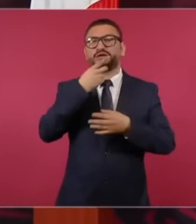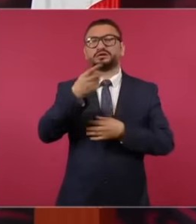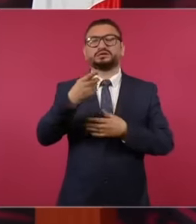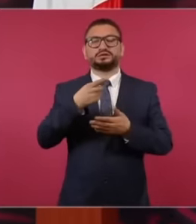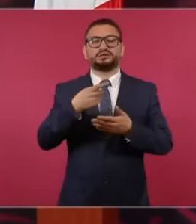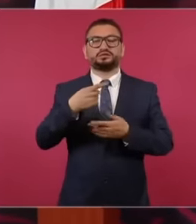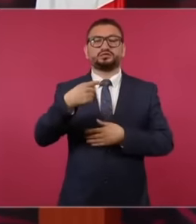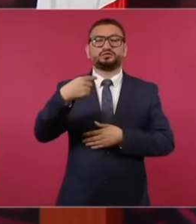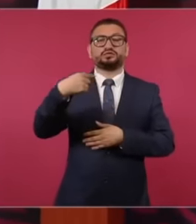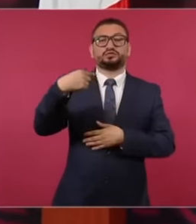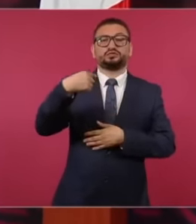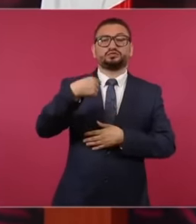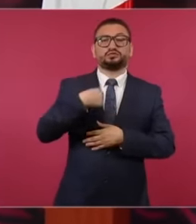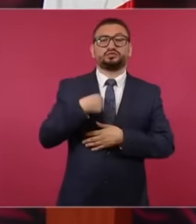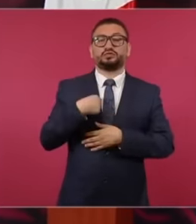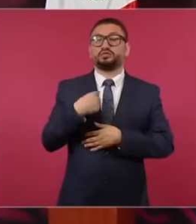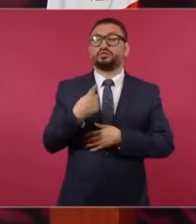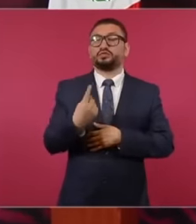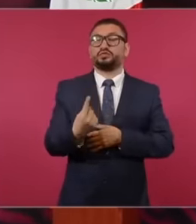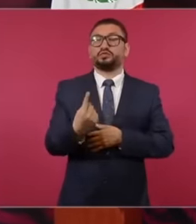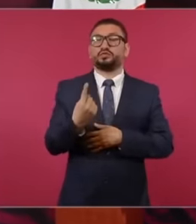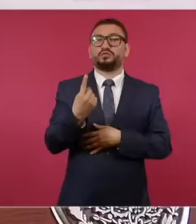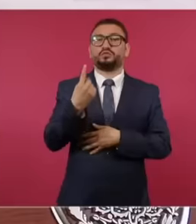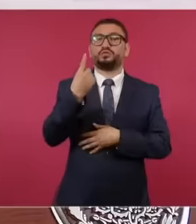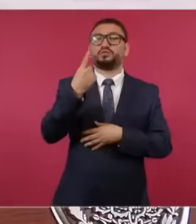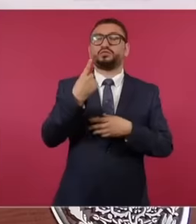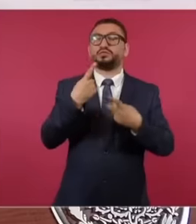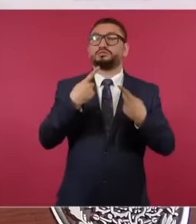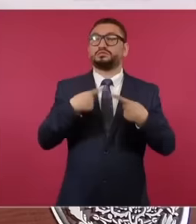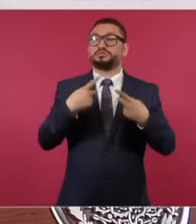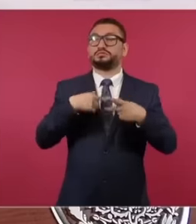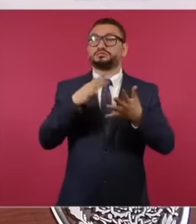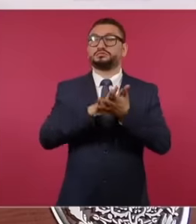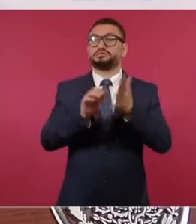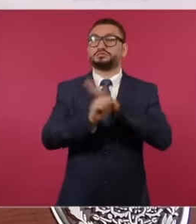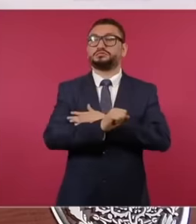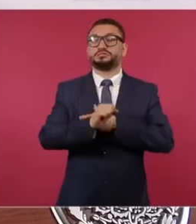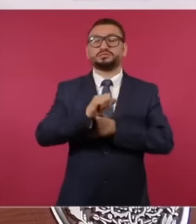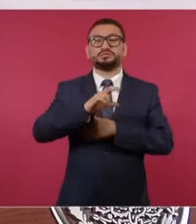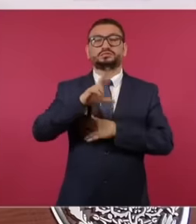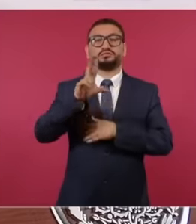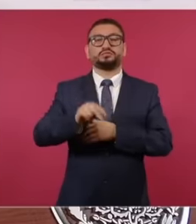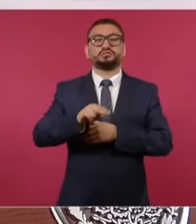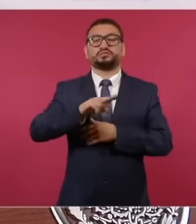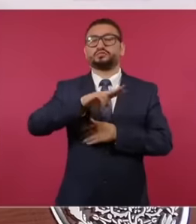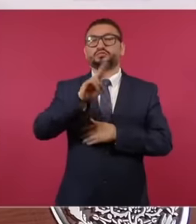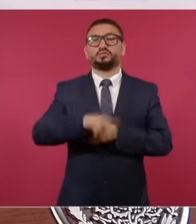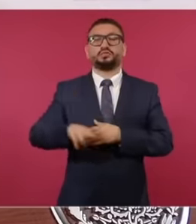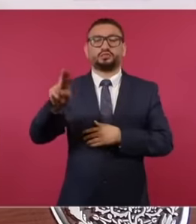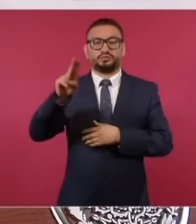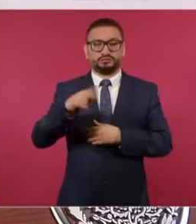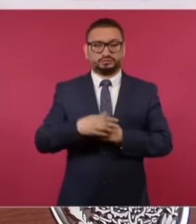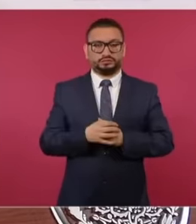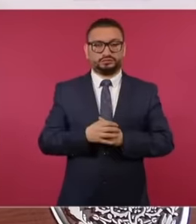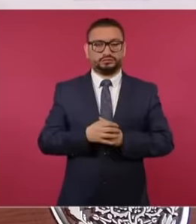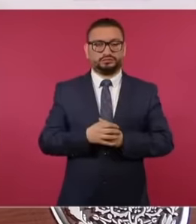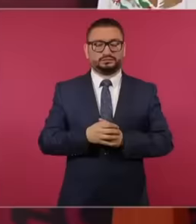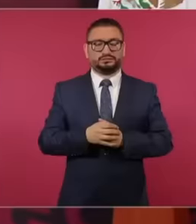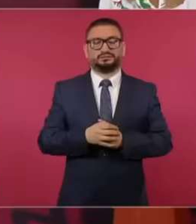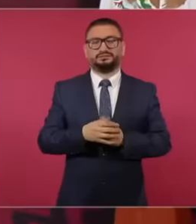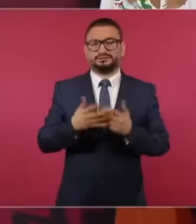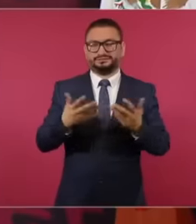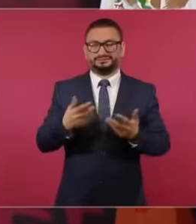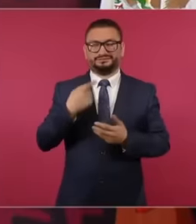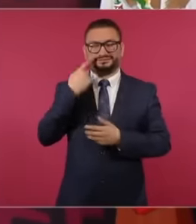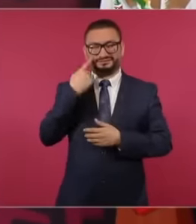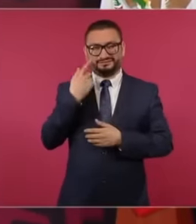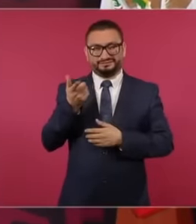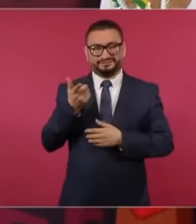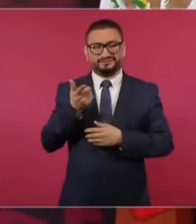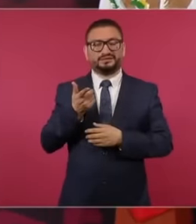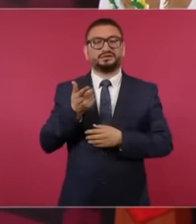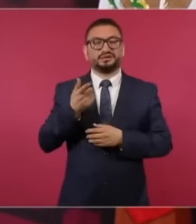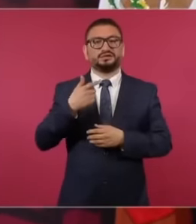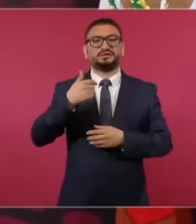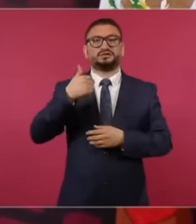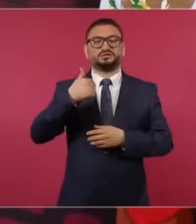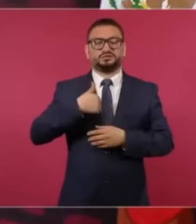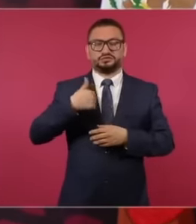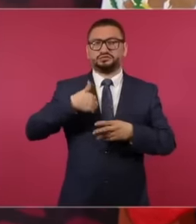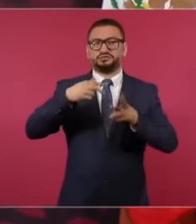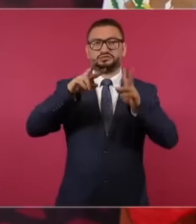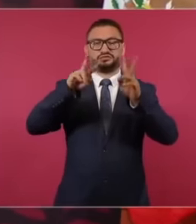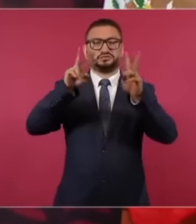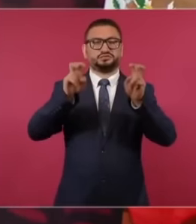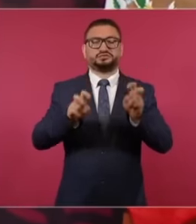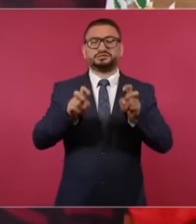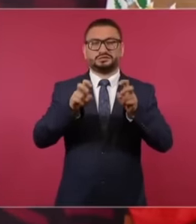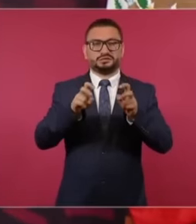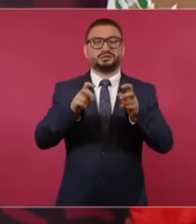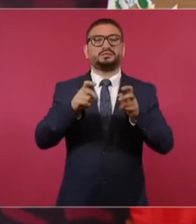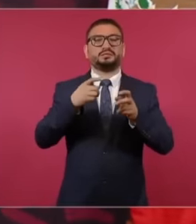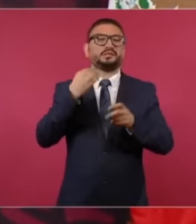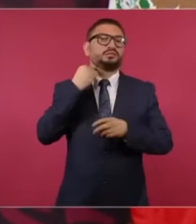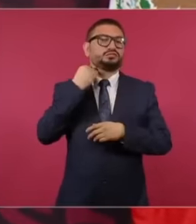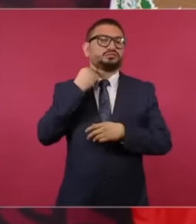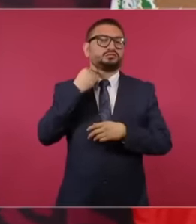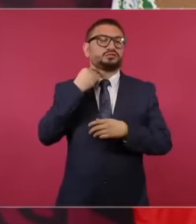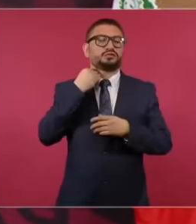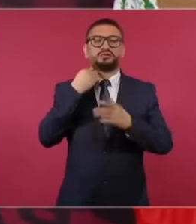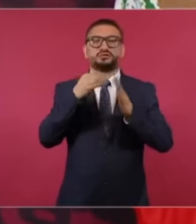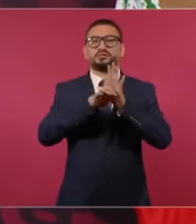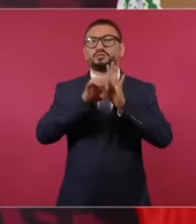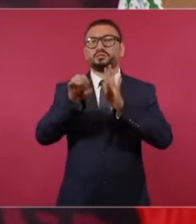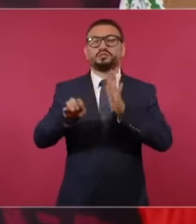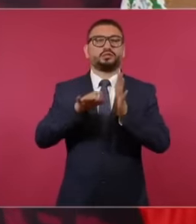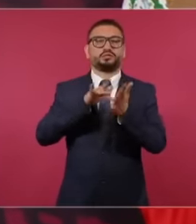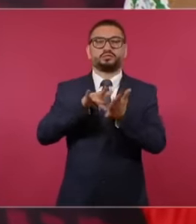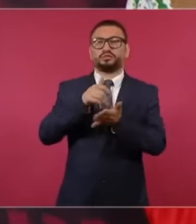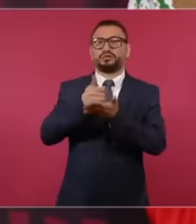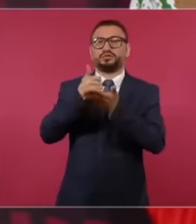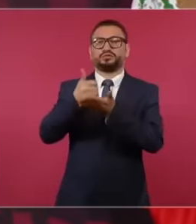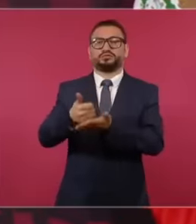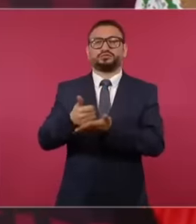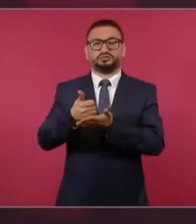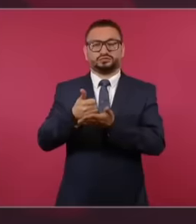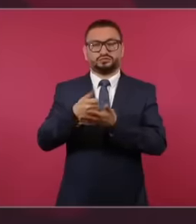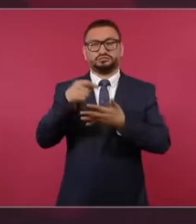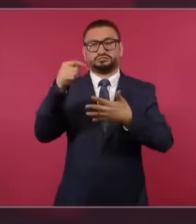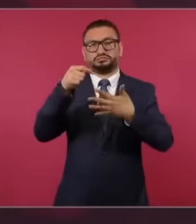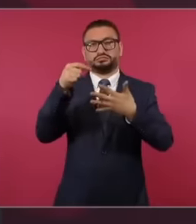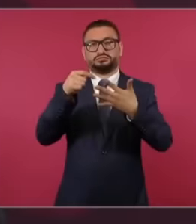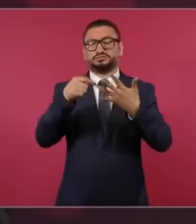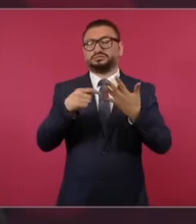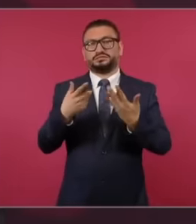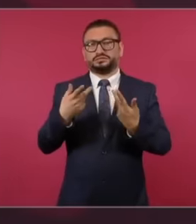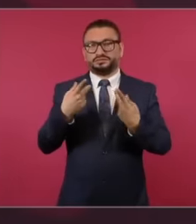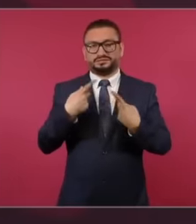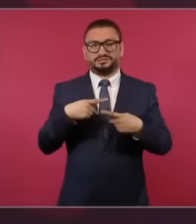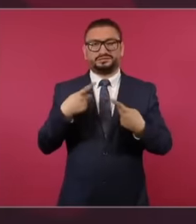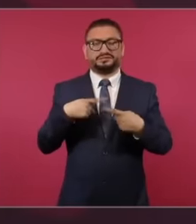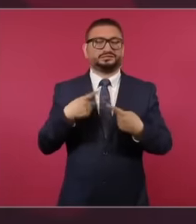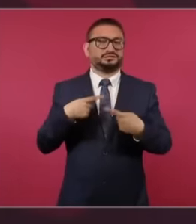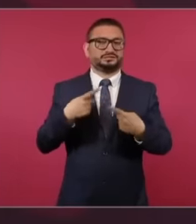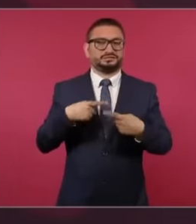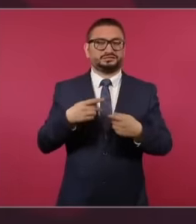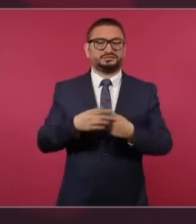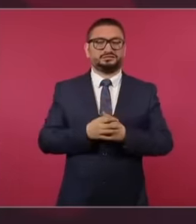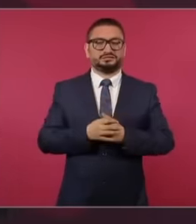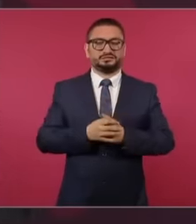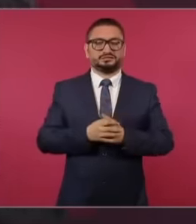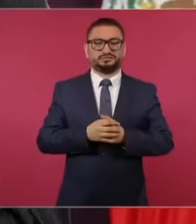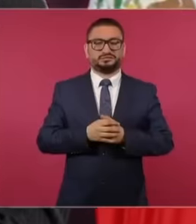have a client in jail, and I've had to handle the affairs of these very fine